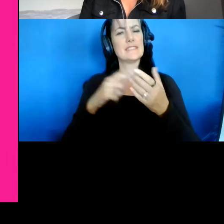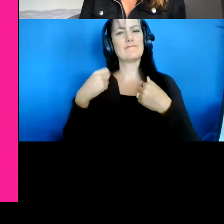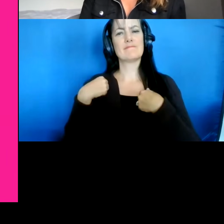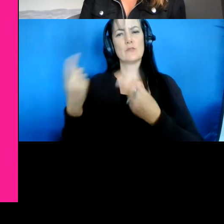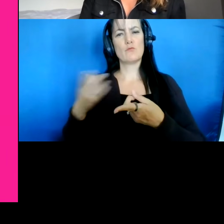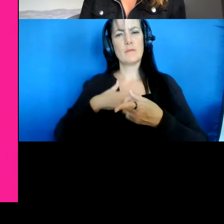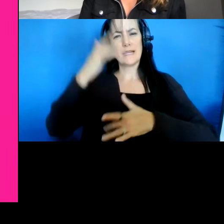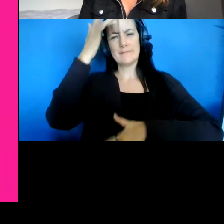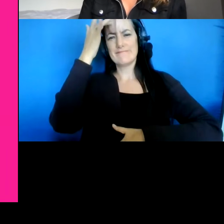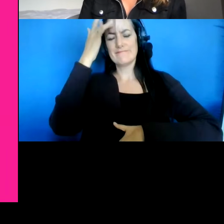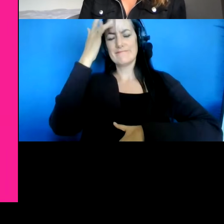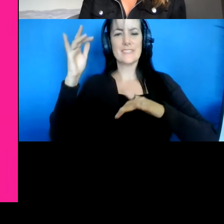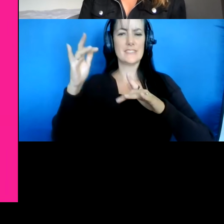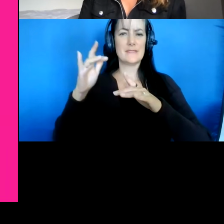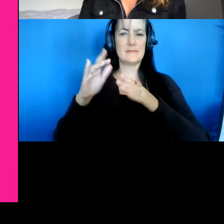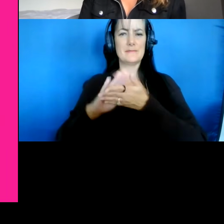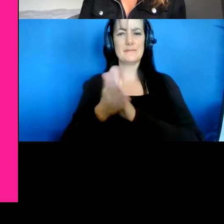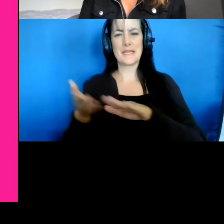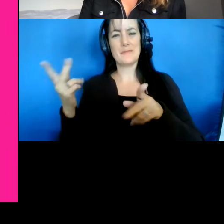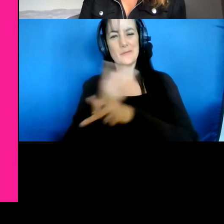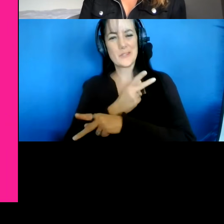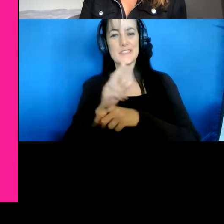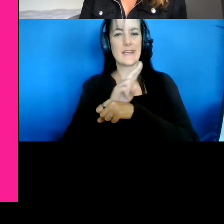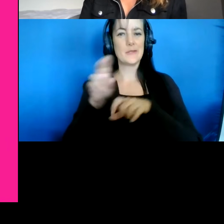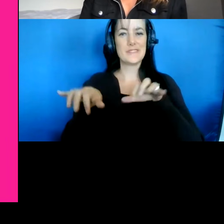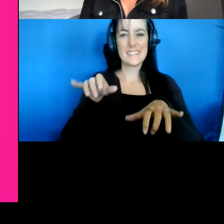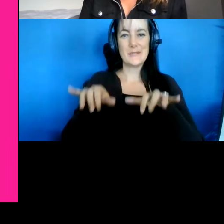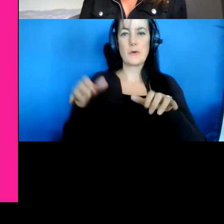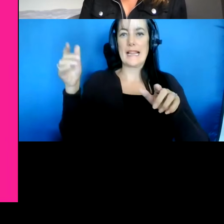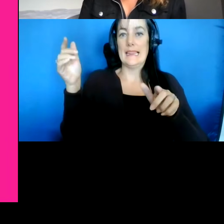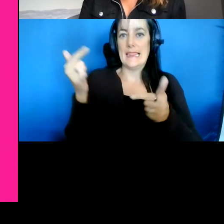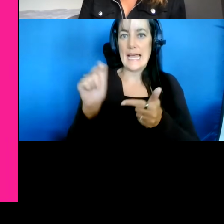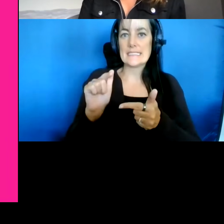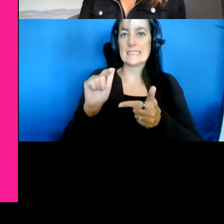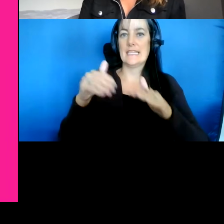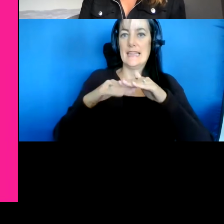frequently. My primary means of interacting with the web is by using my mouse, over which